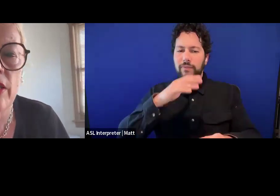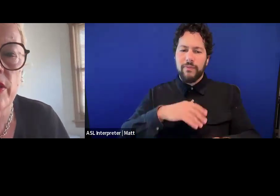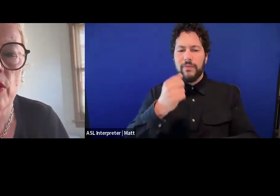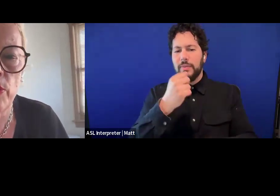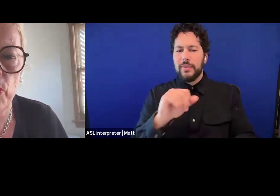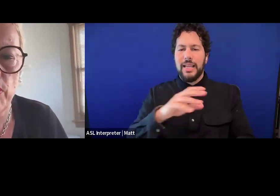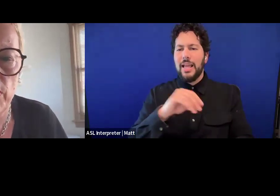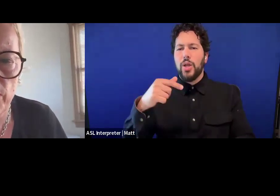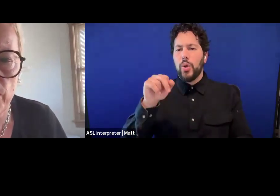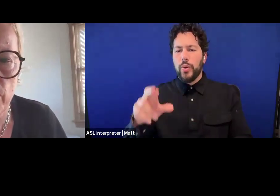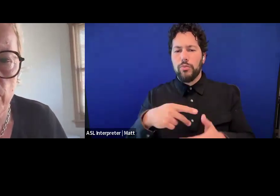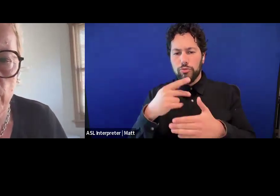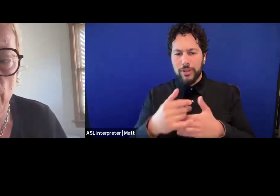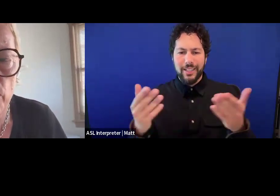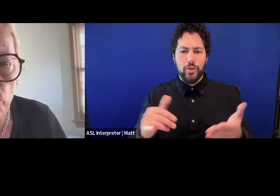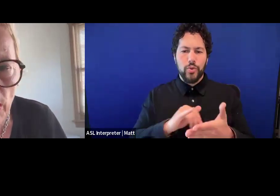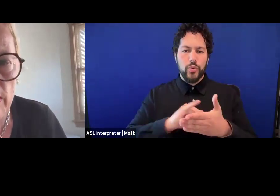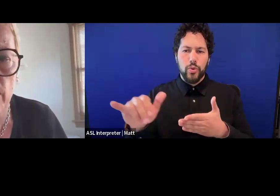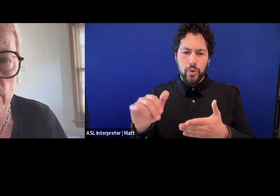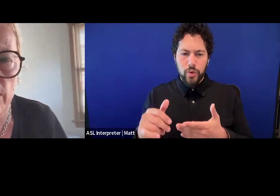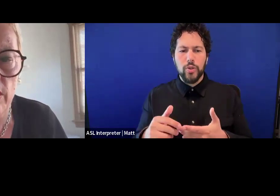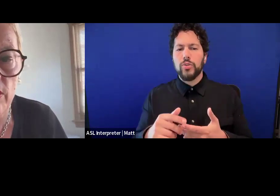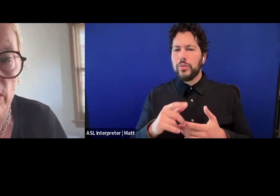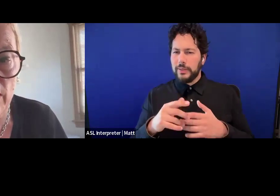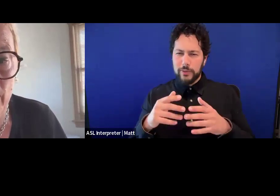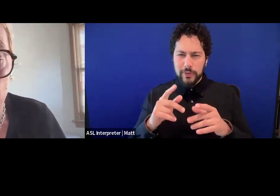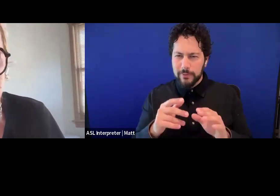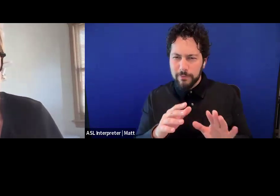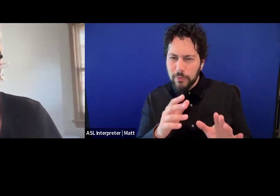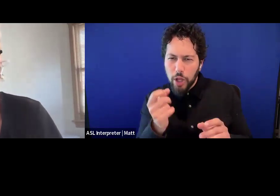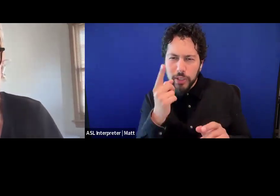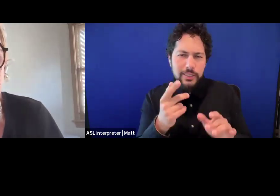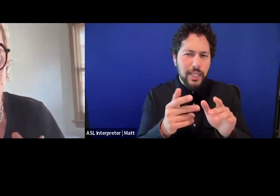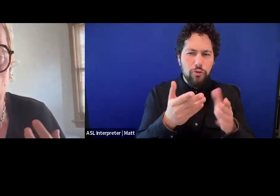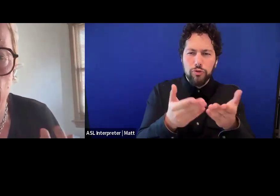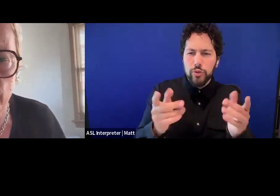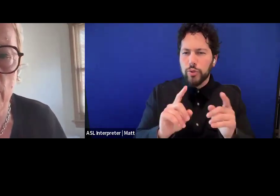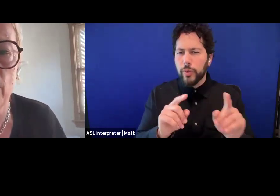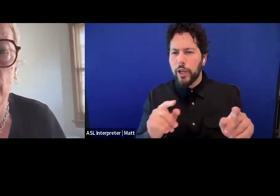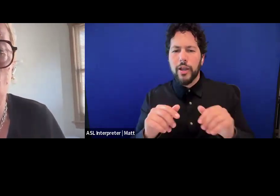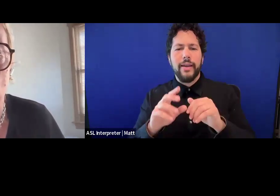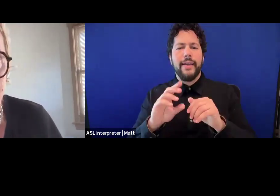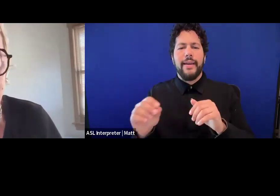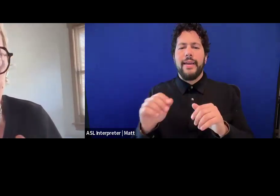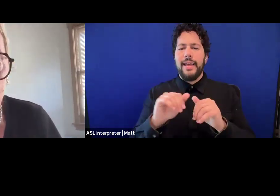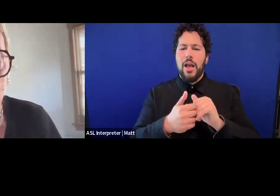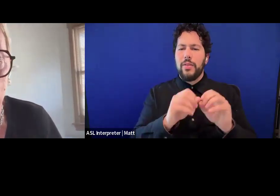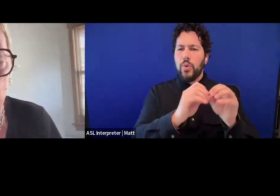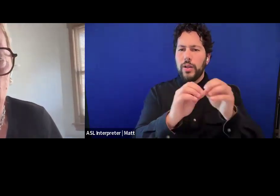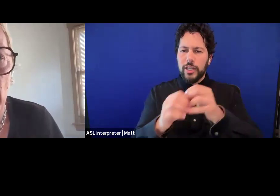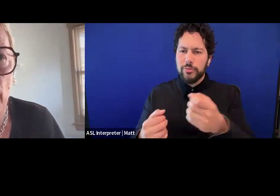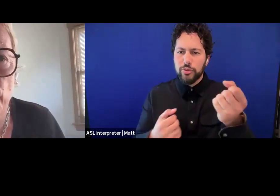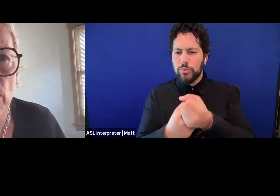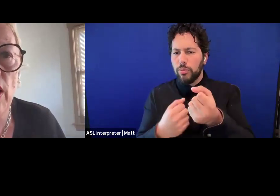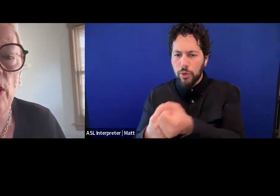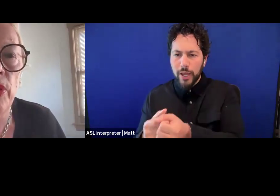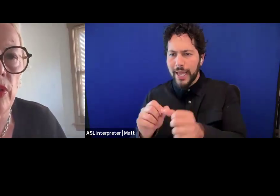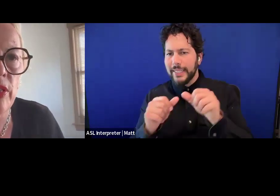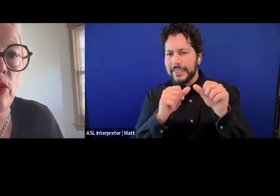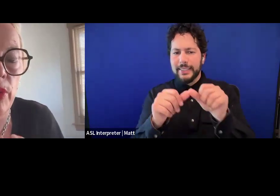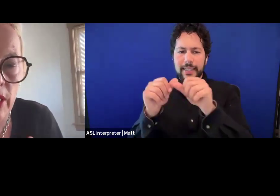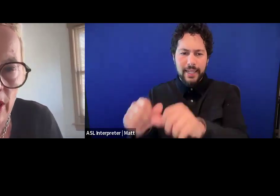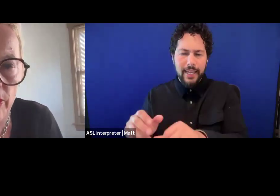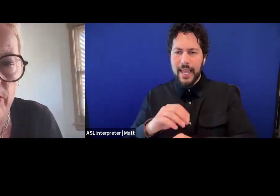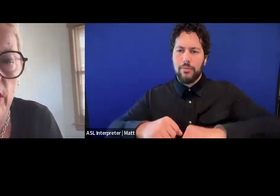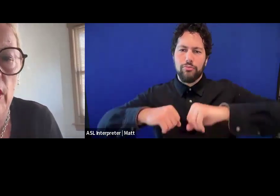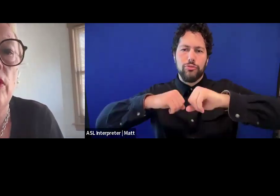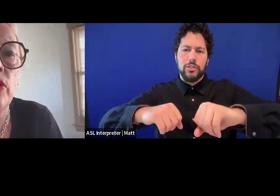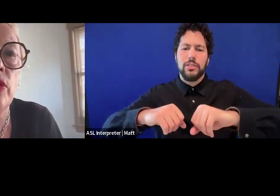And really get into grips with the resources, and the ways that these organizations have been incubated, sustained, and safeguarded. And I'm really hoping that this could be a gift